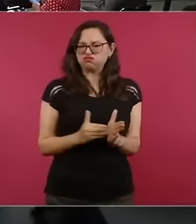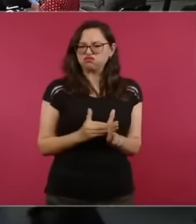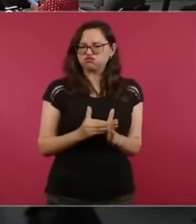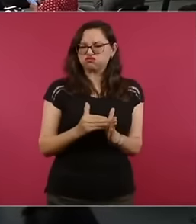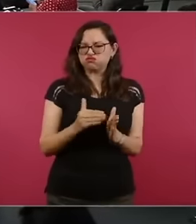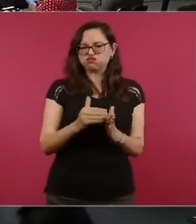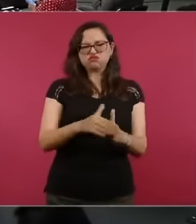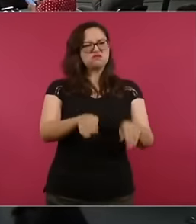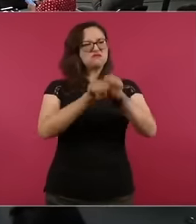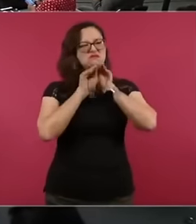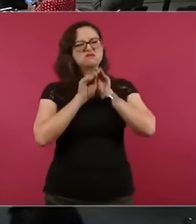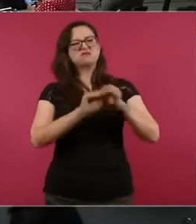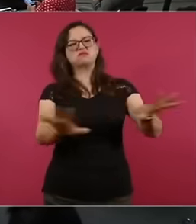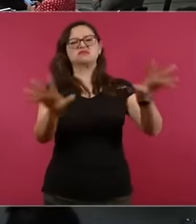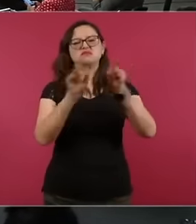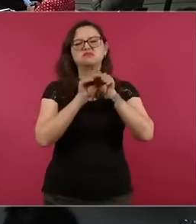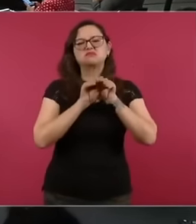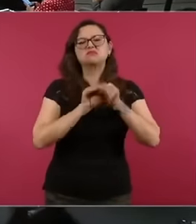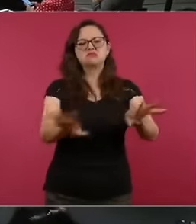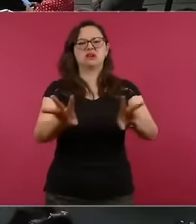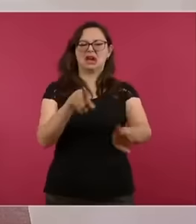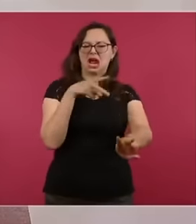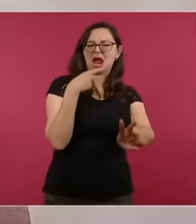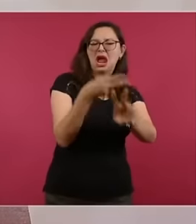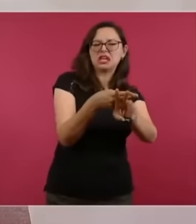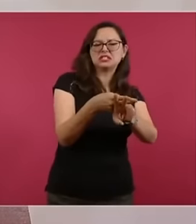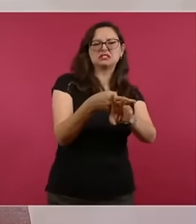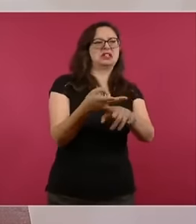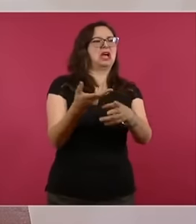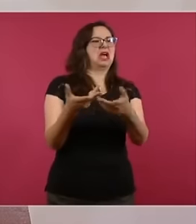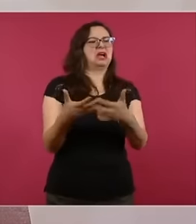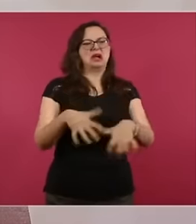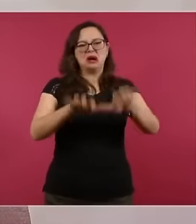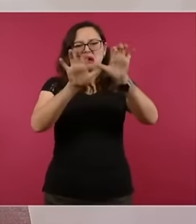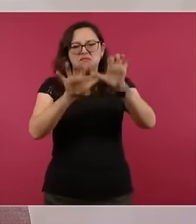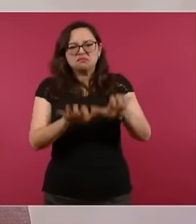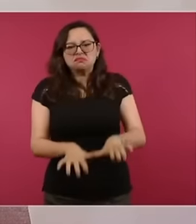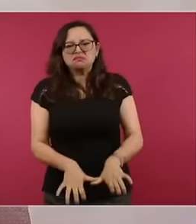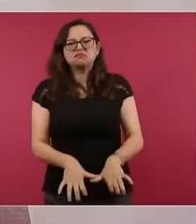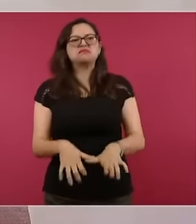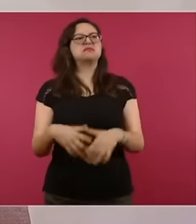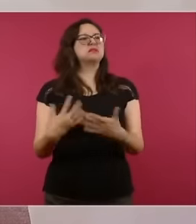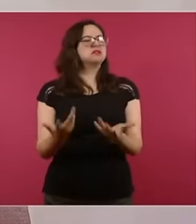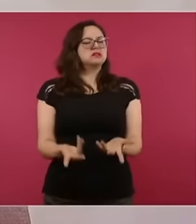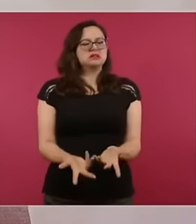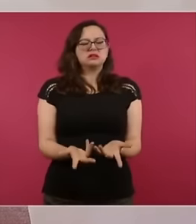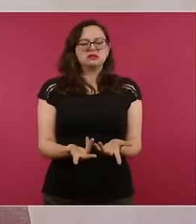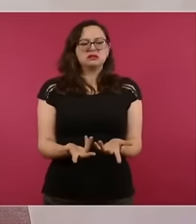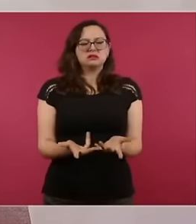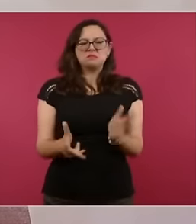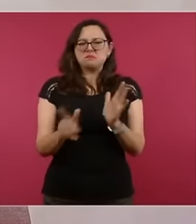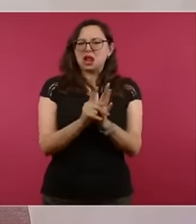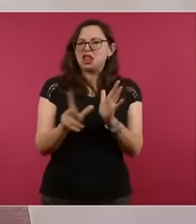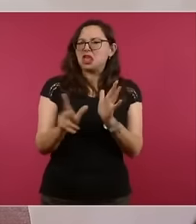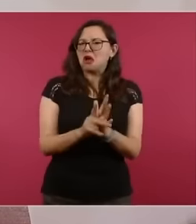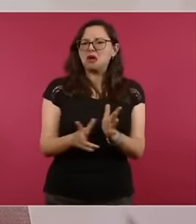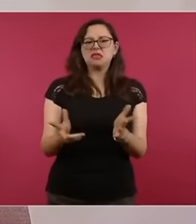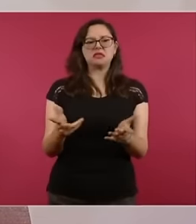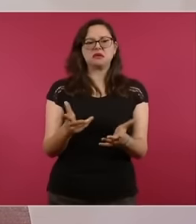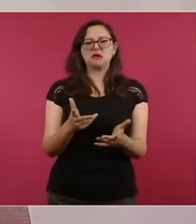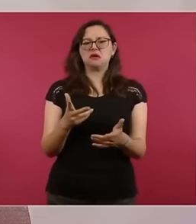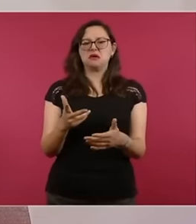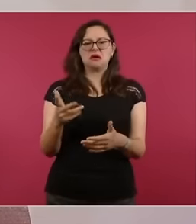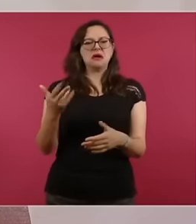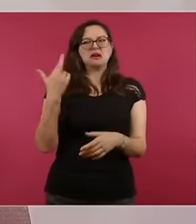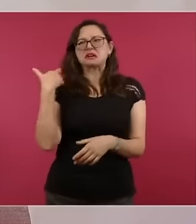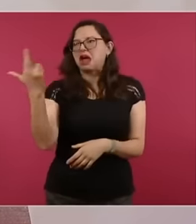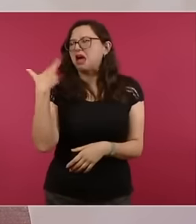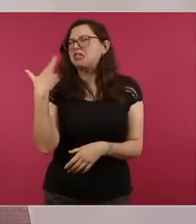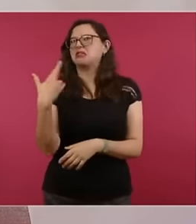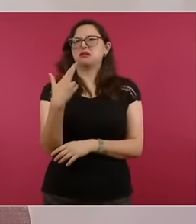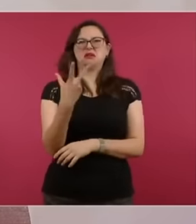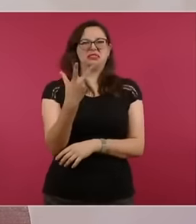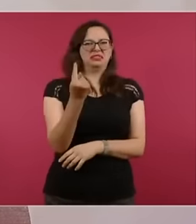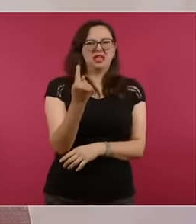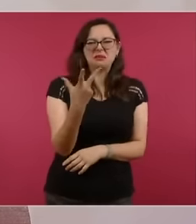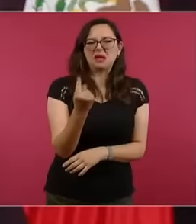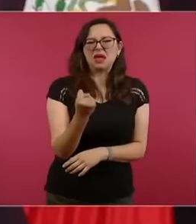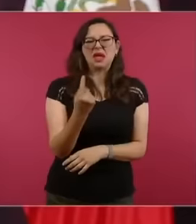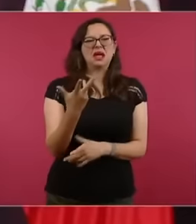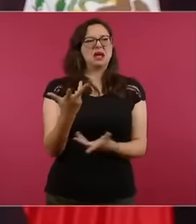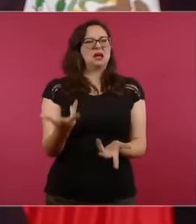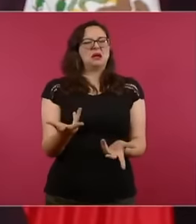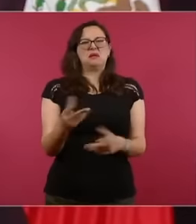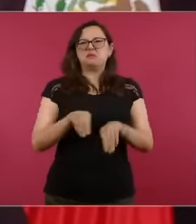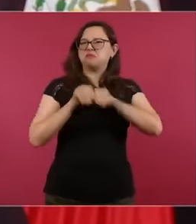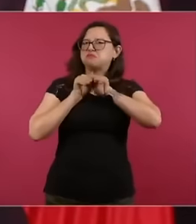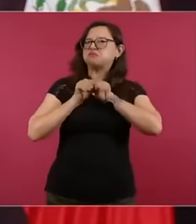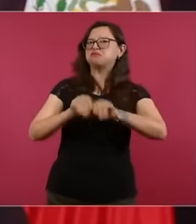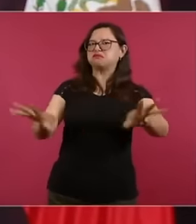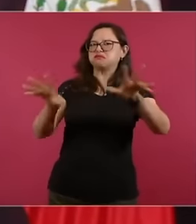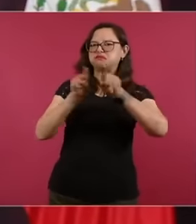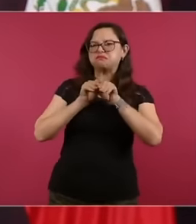articles in all the newspapers in the written press on the radio of the